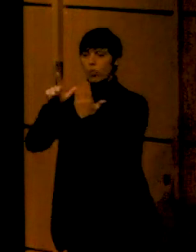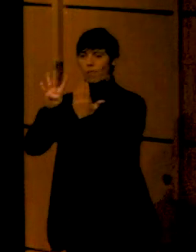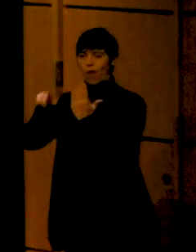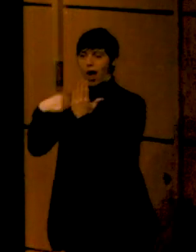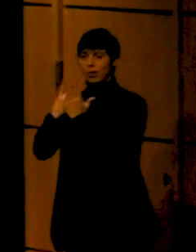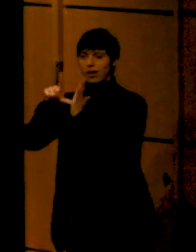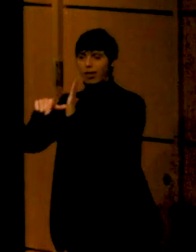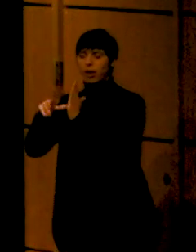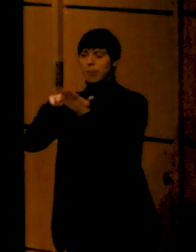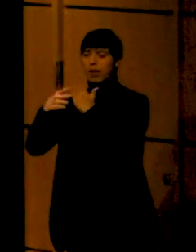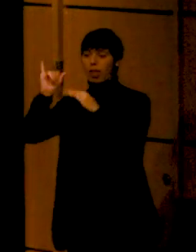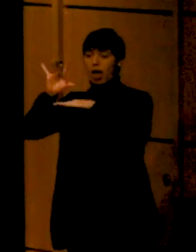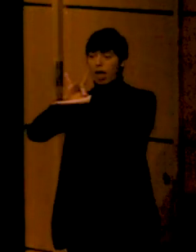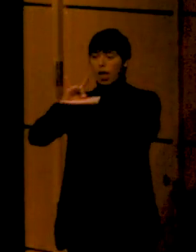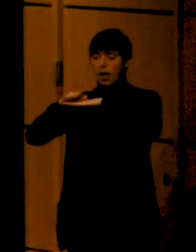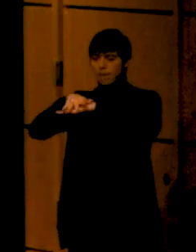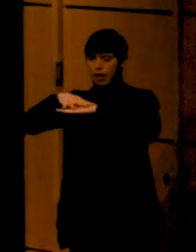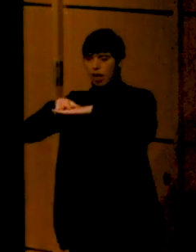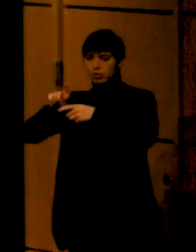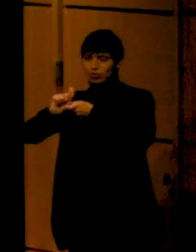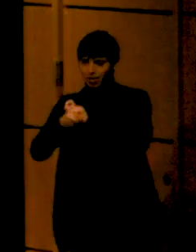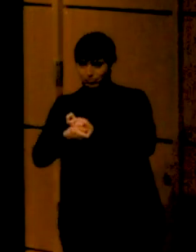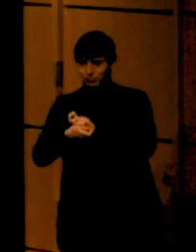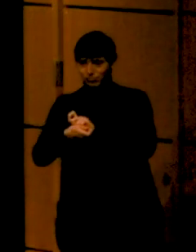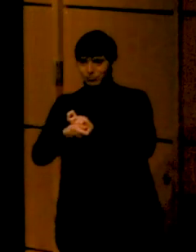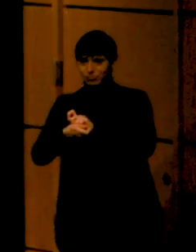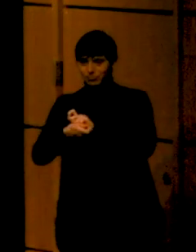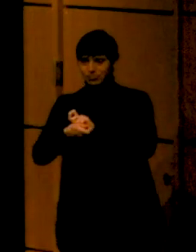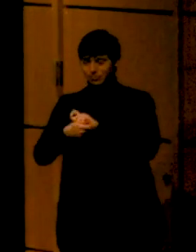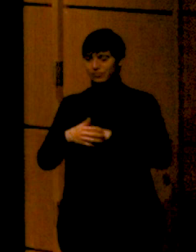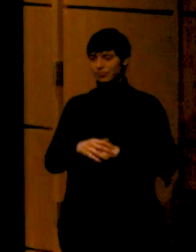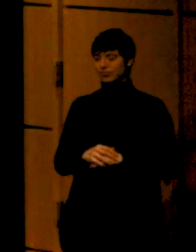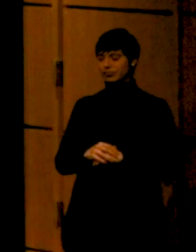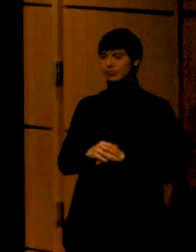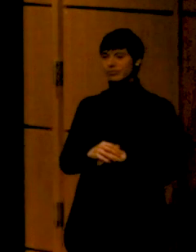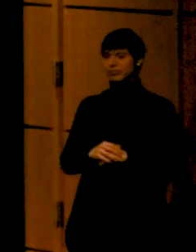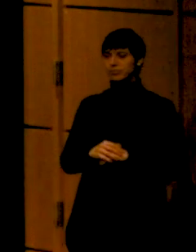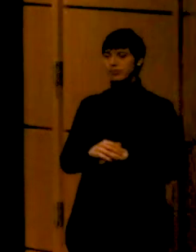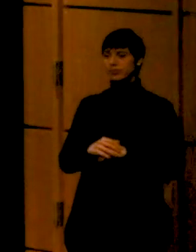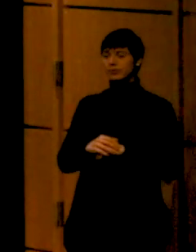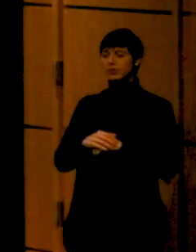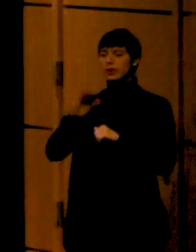Now, Mount St. Helens ash is 65% silica.